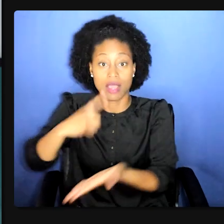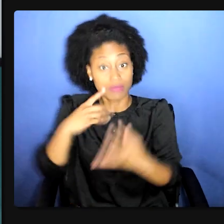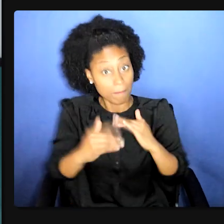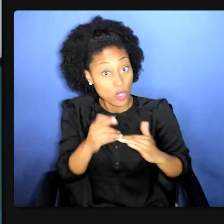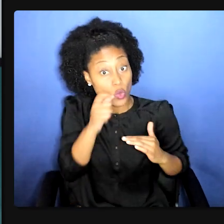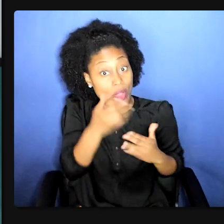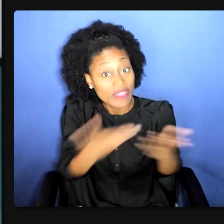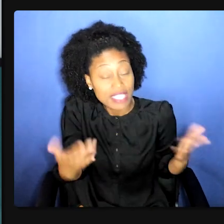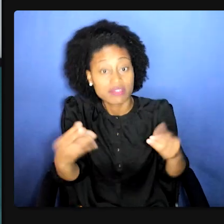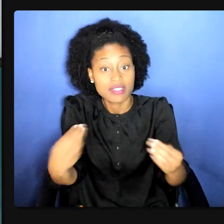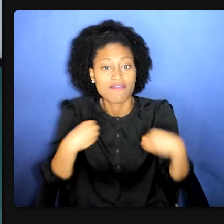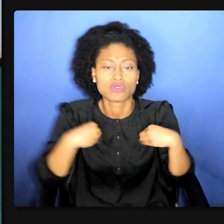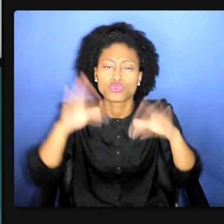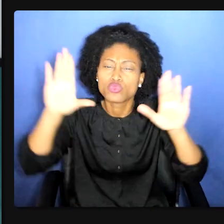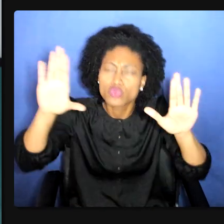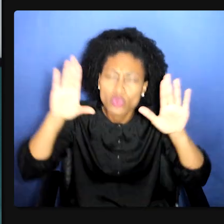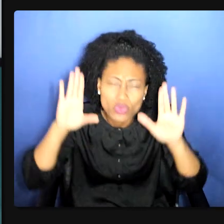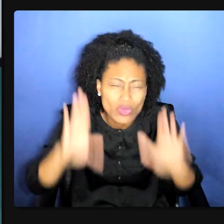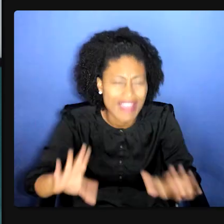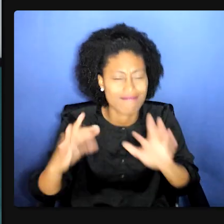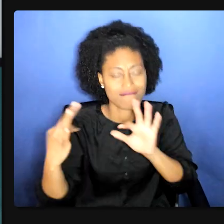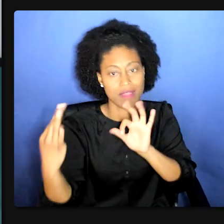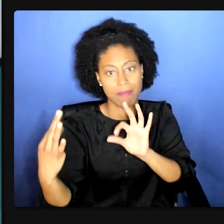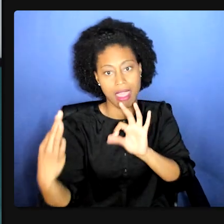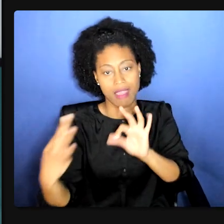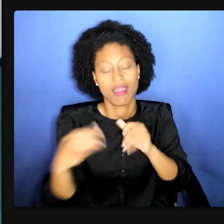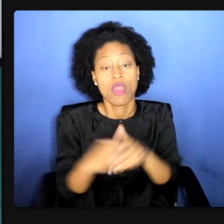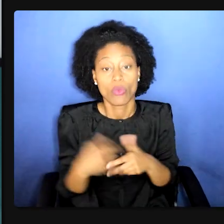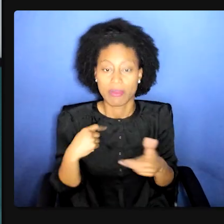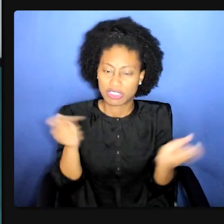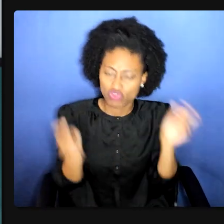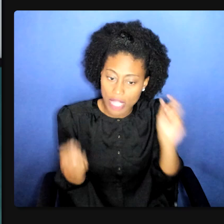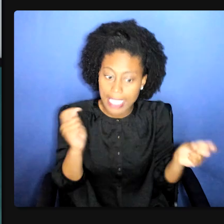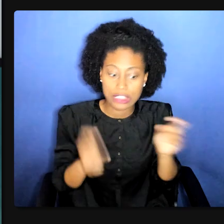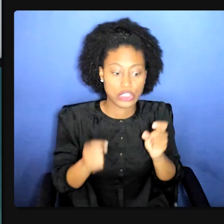been giving some really good feedback to us so we've been um we've been changing it improving